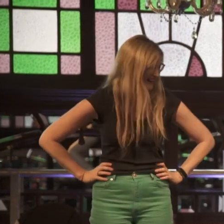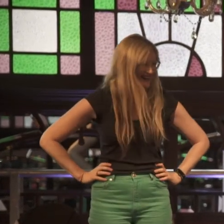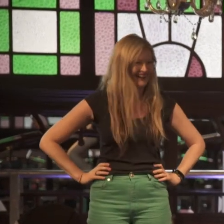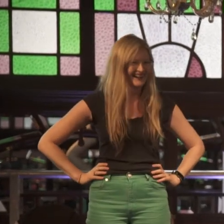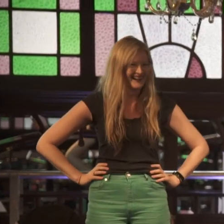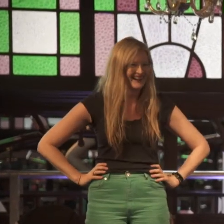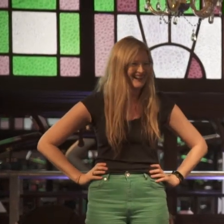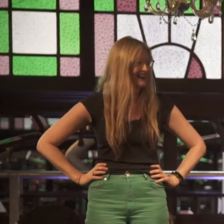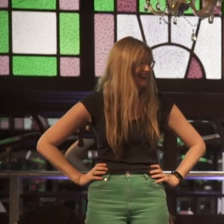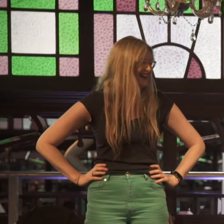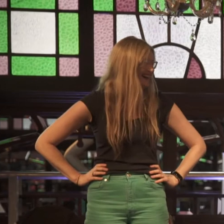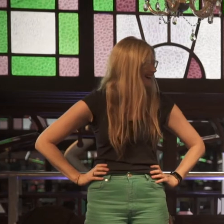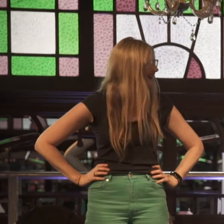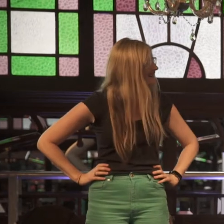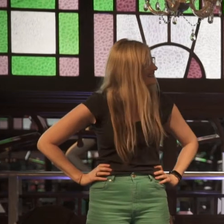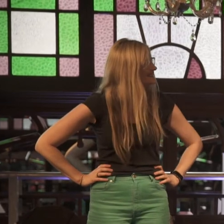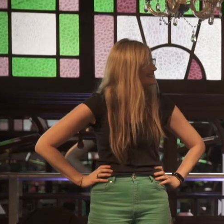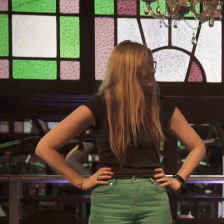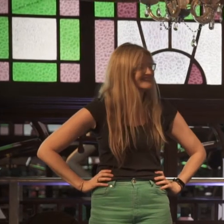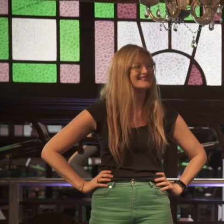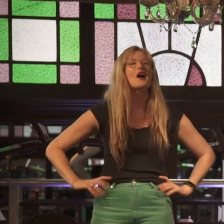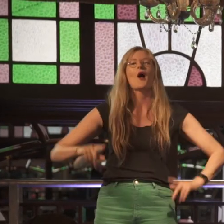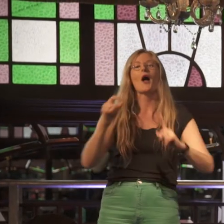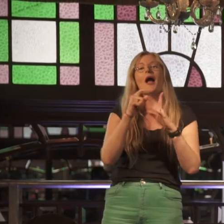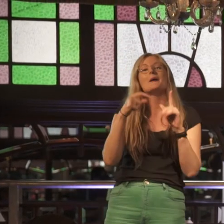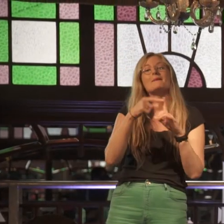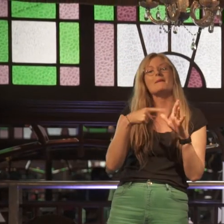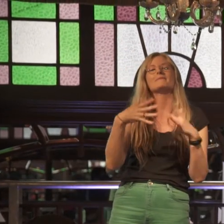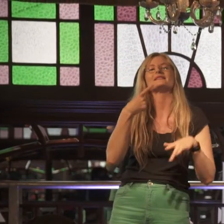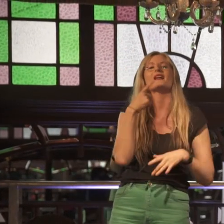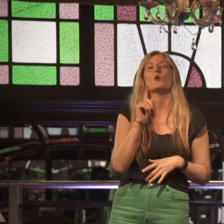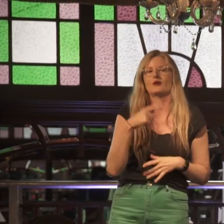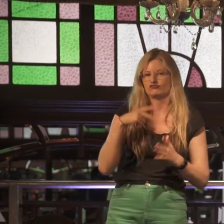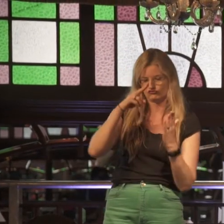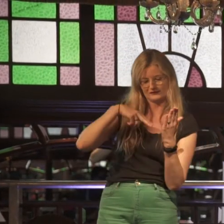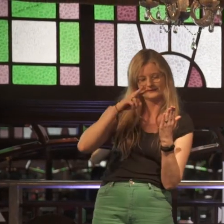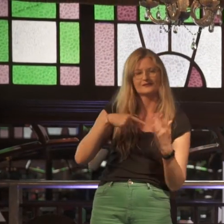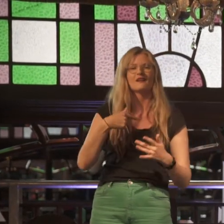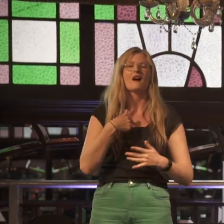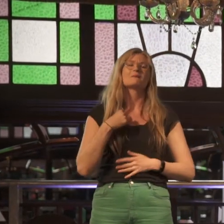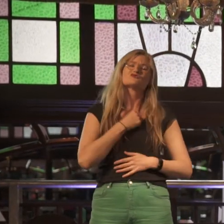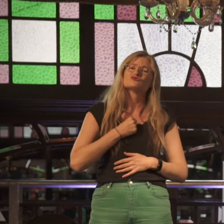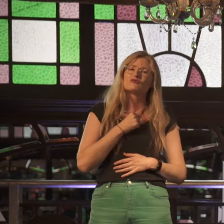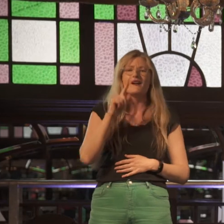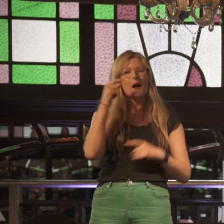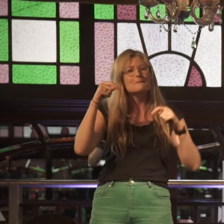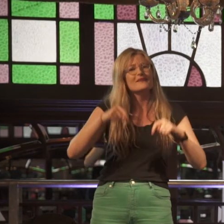There is ample parking. Okay. So this is what Pippa said on her award. "I am so incredibly sorry not to be here to collect this award.